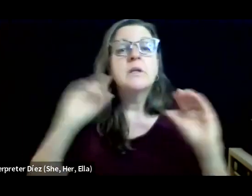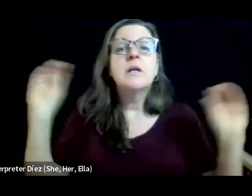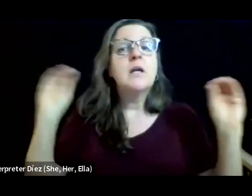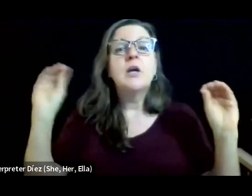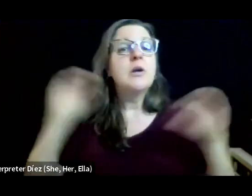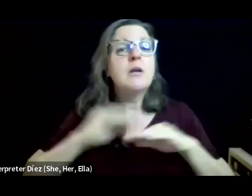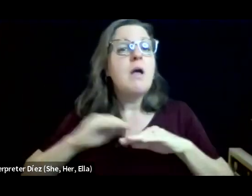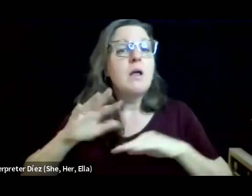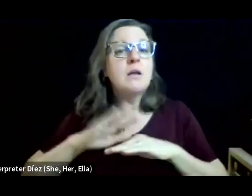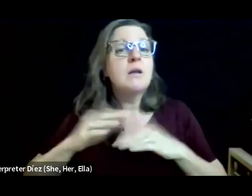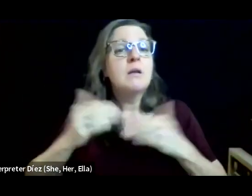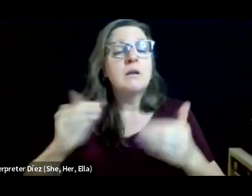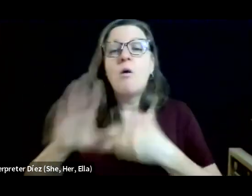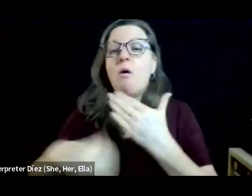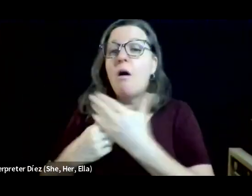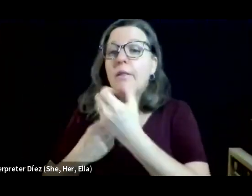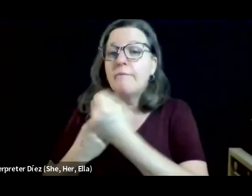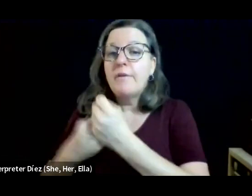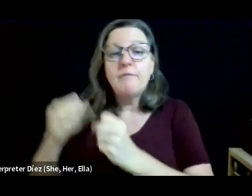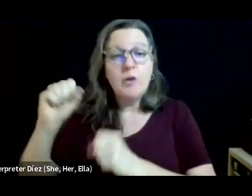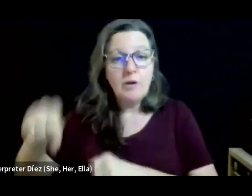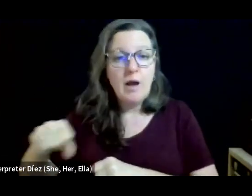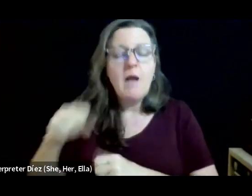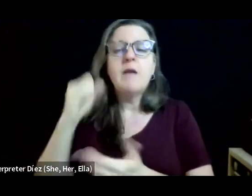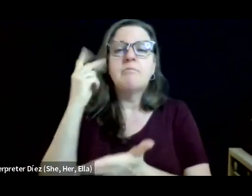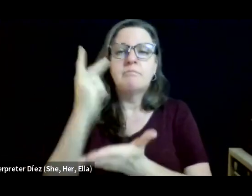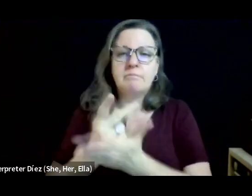Aye. Passes unanimously.